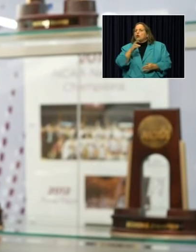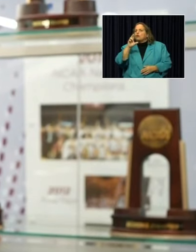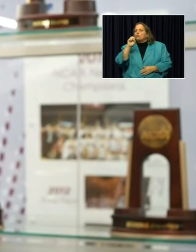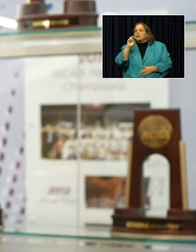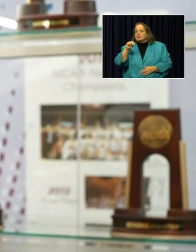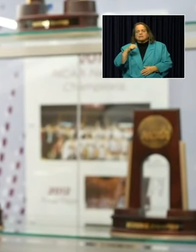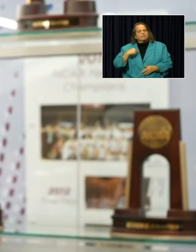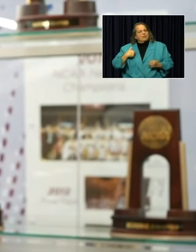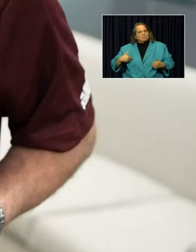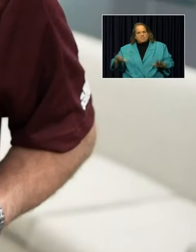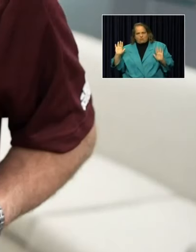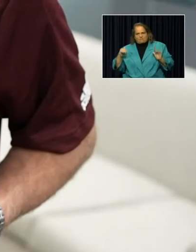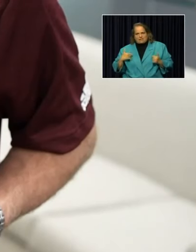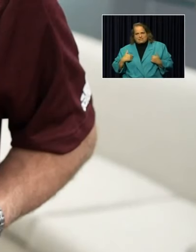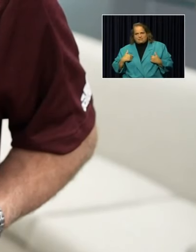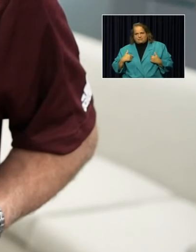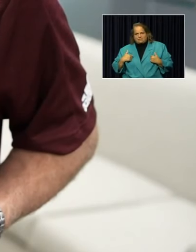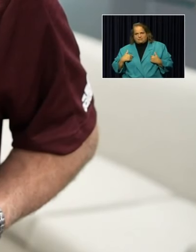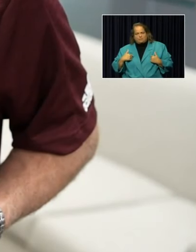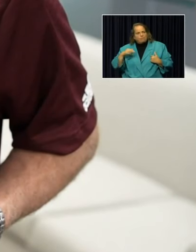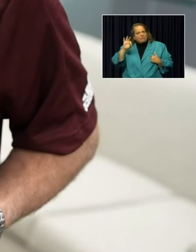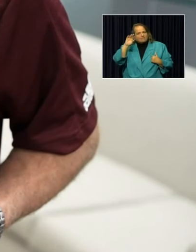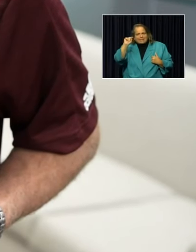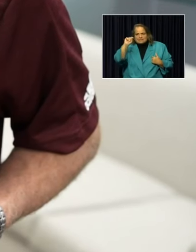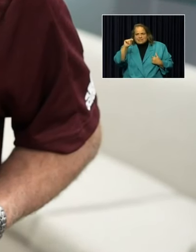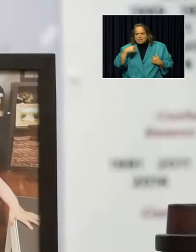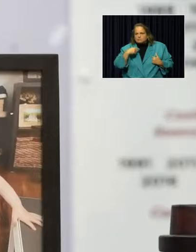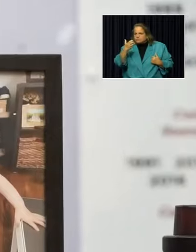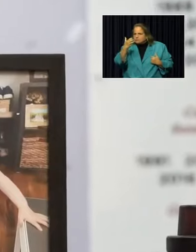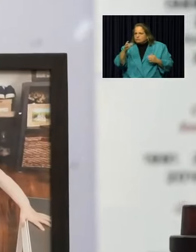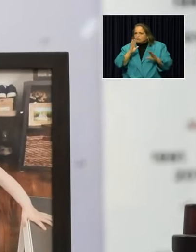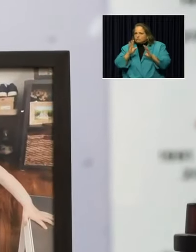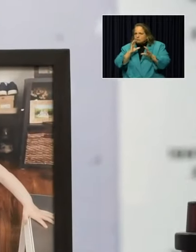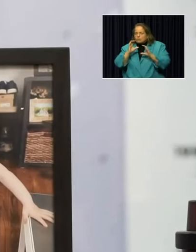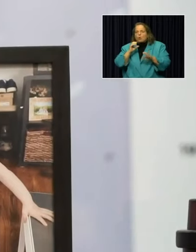COME OUT OF THIS EACH AND EVERY NIGHT.